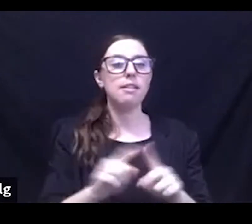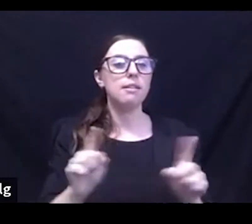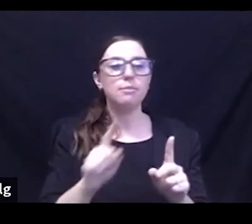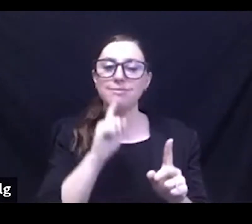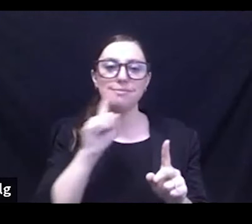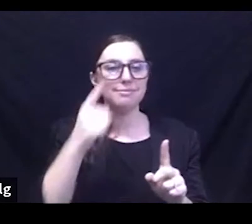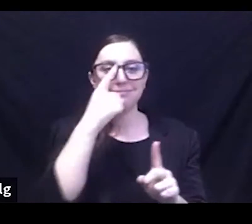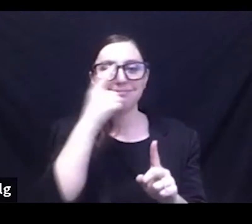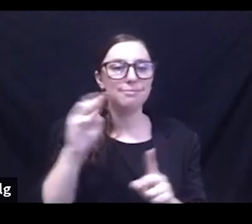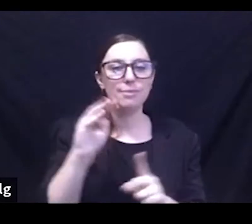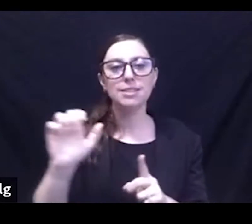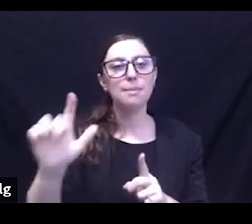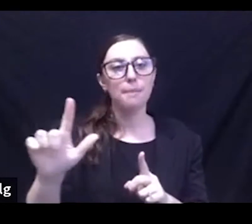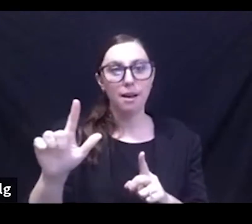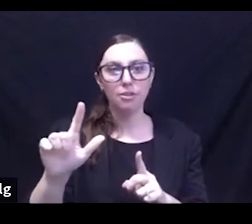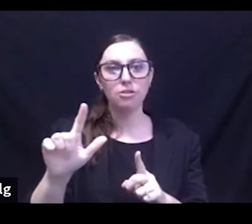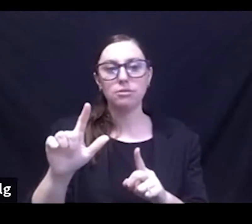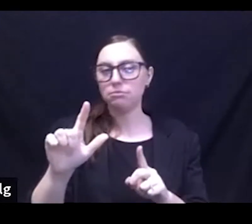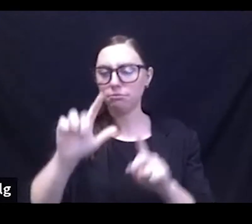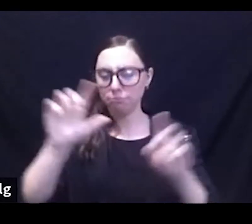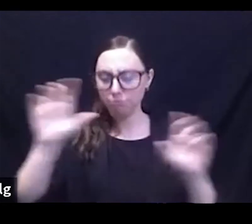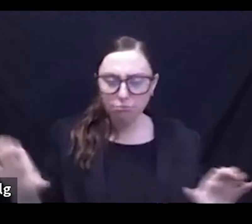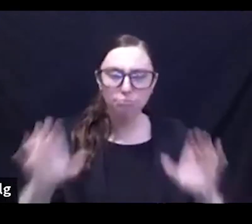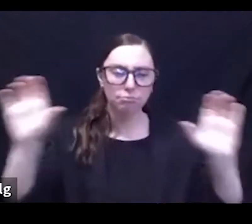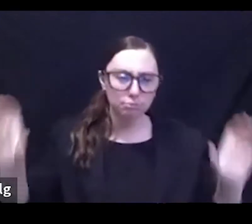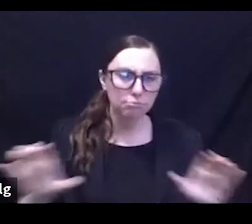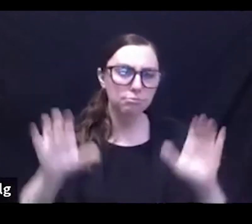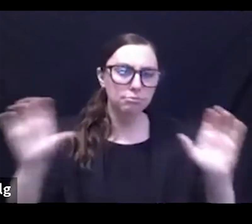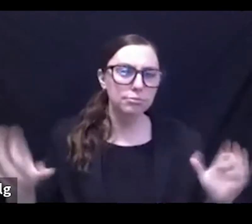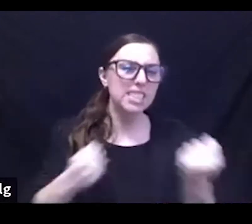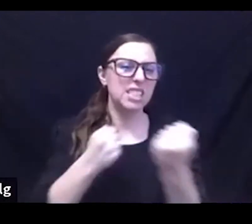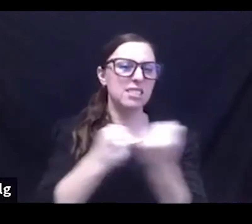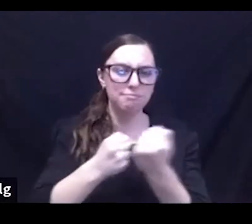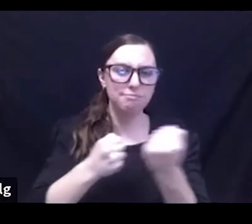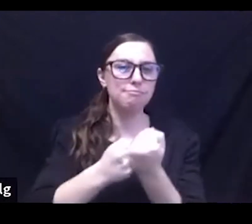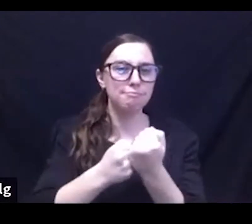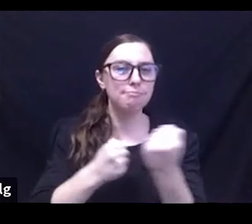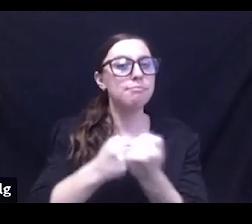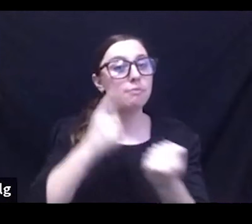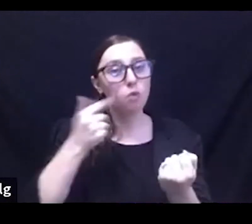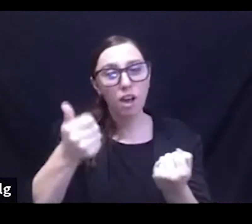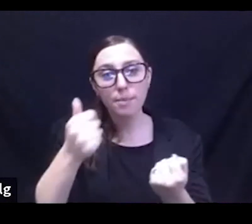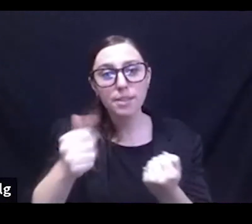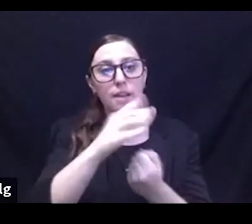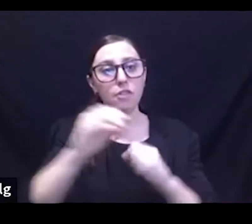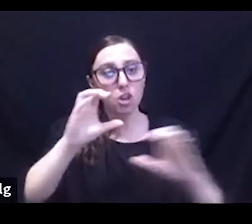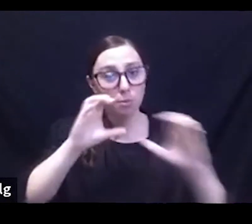because Michael did incredible self-advocacy and was able to communicate in part through me and also